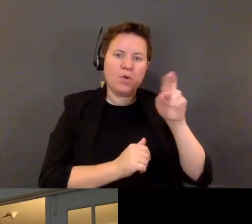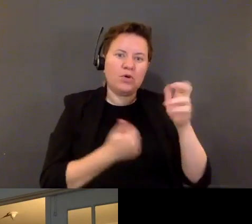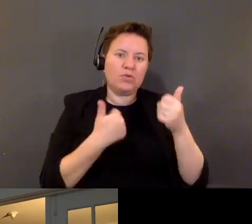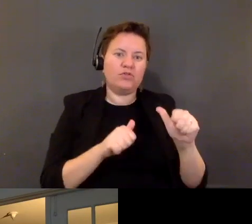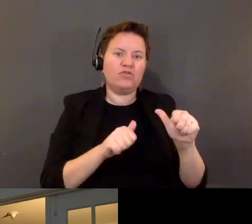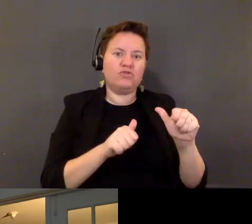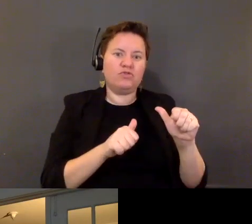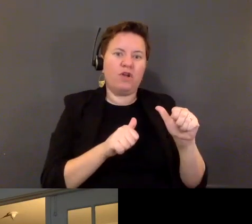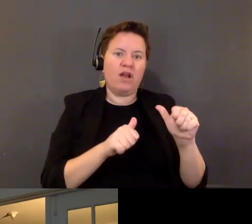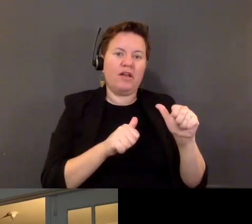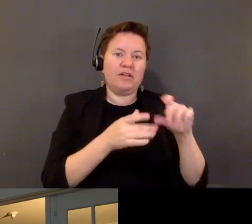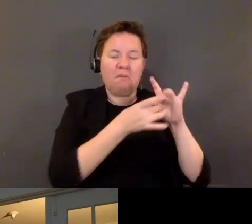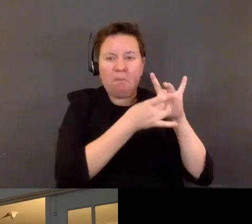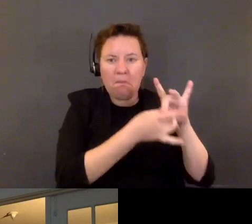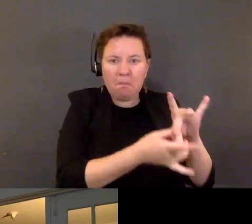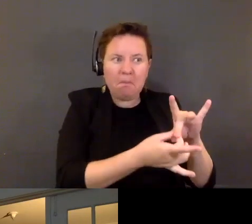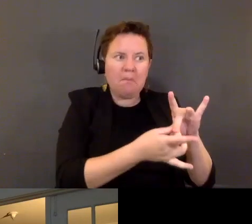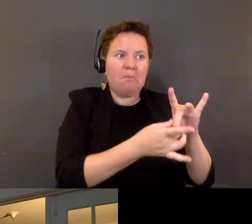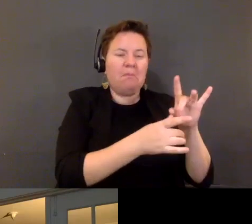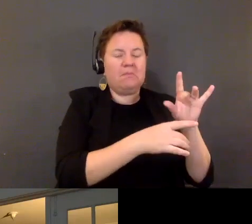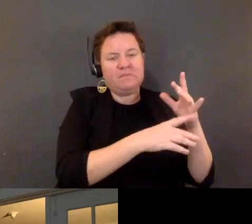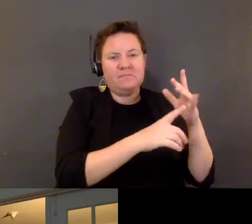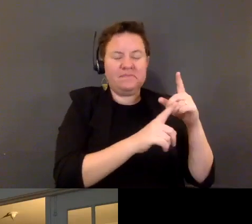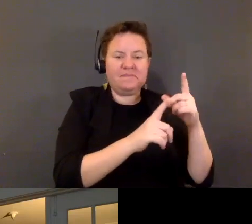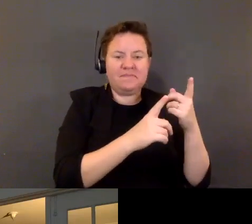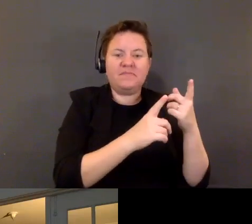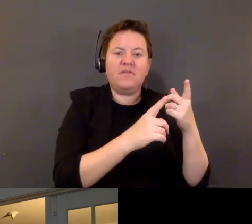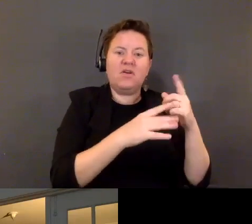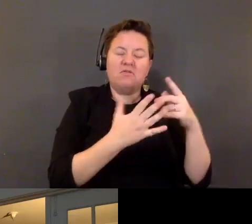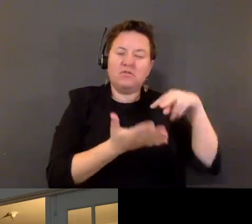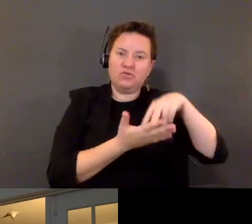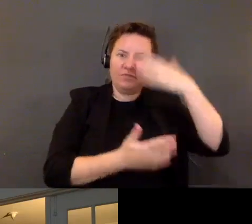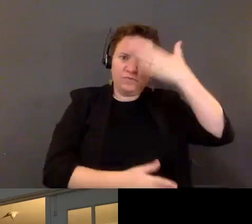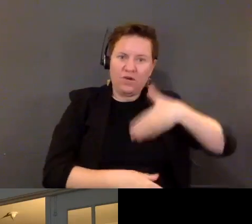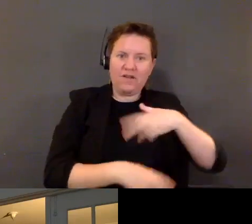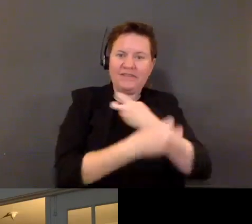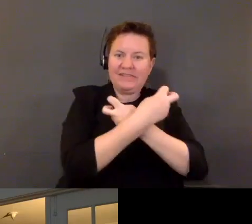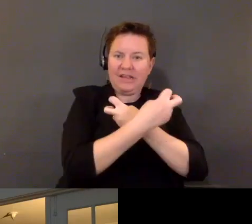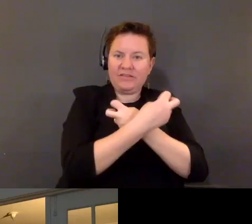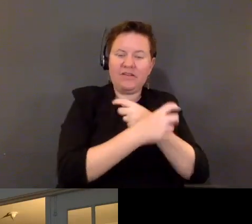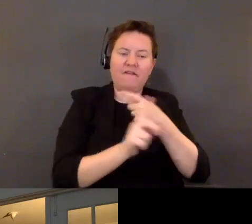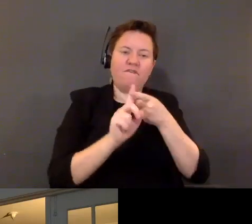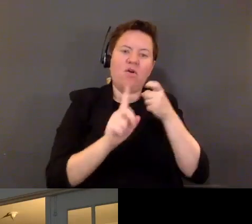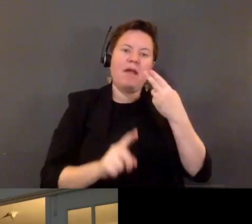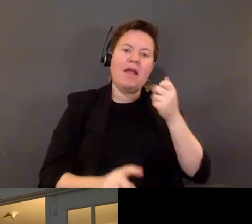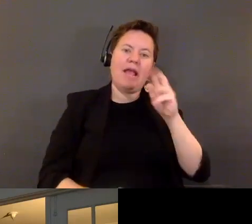a visitor or two we stood in front of the skeleton of harry eslac whose fibrom dysplasia